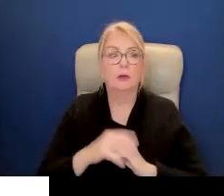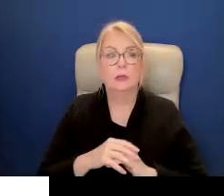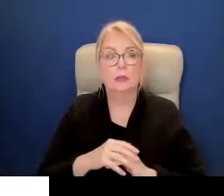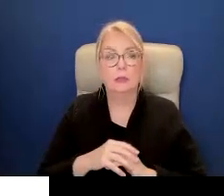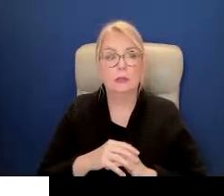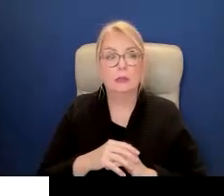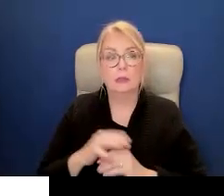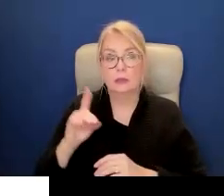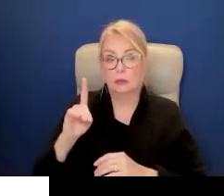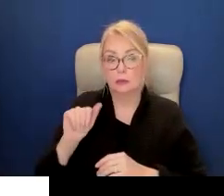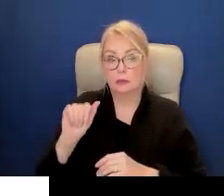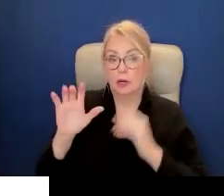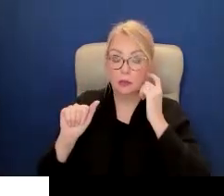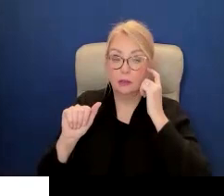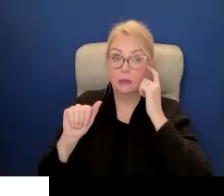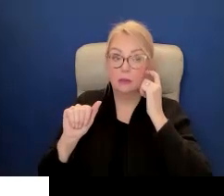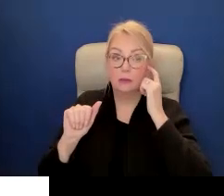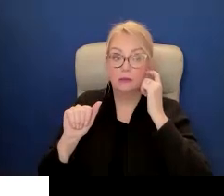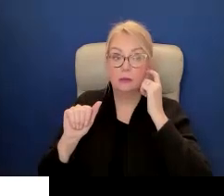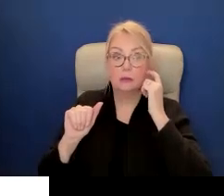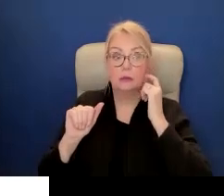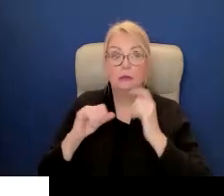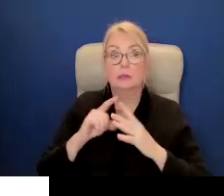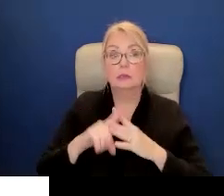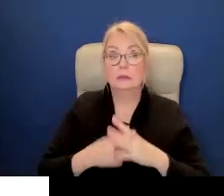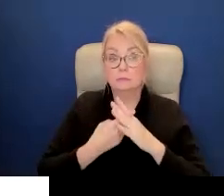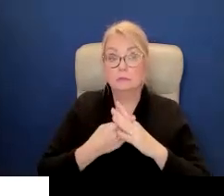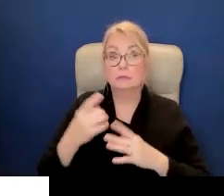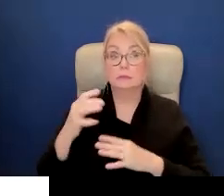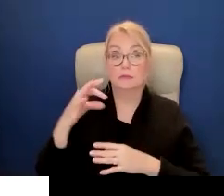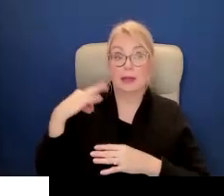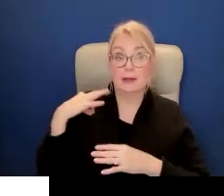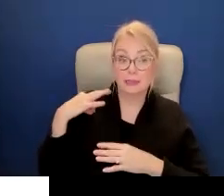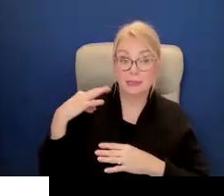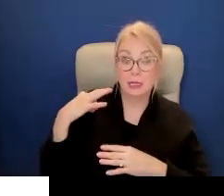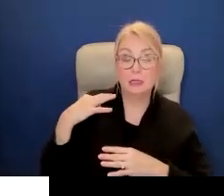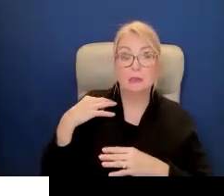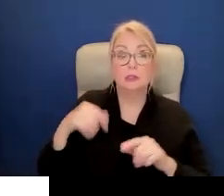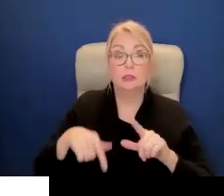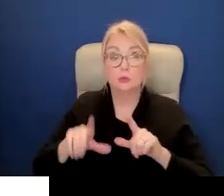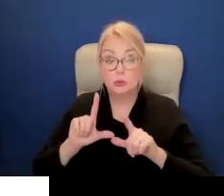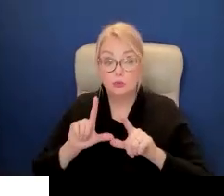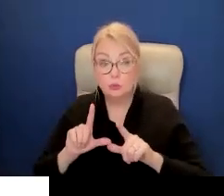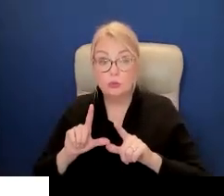If there is the initial application or their renewals or maybe they're applying for advanced parole, naturalization.